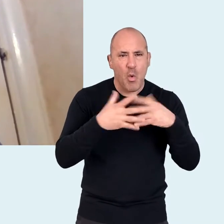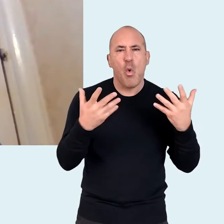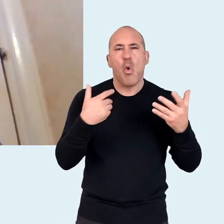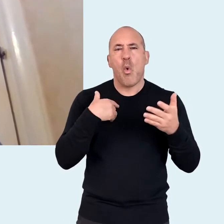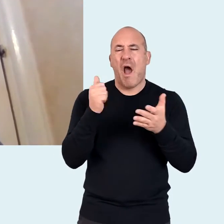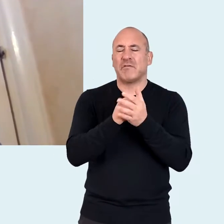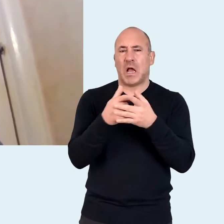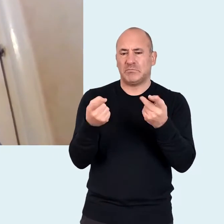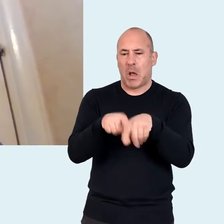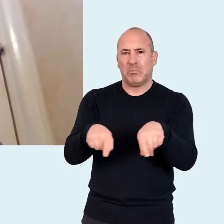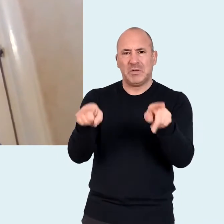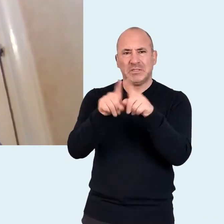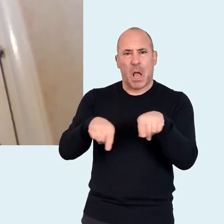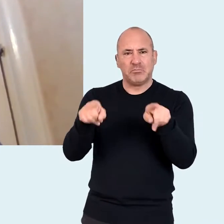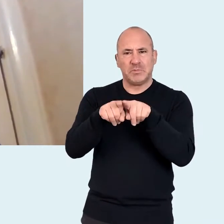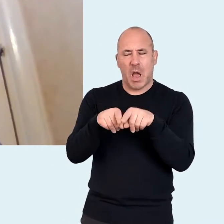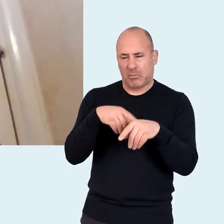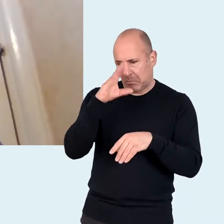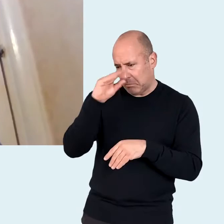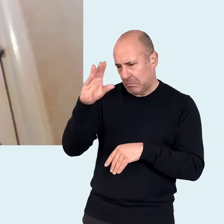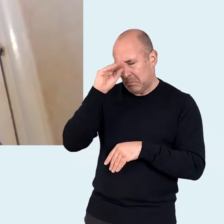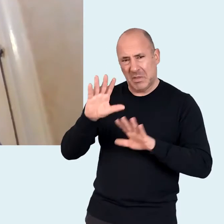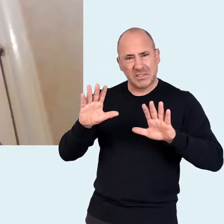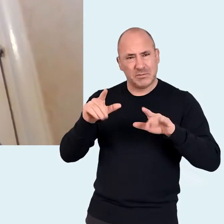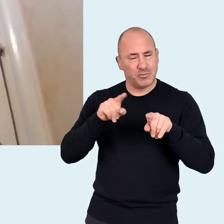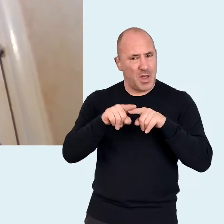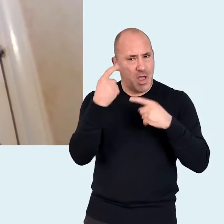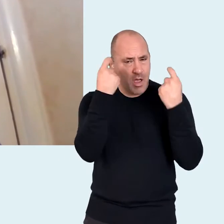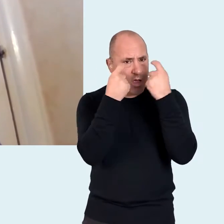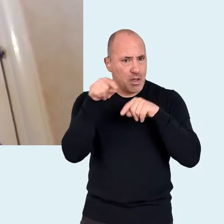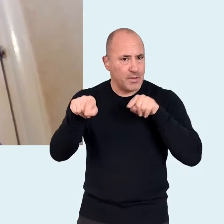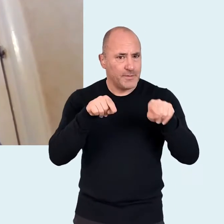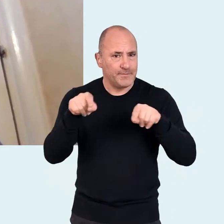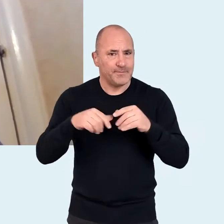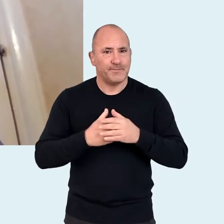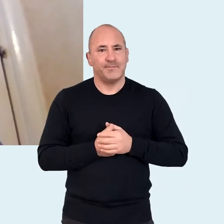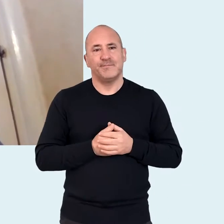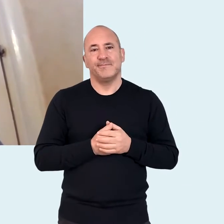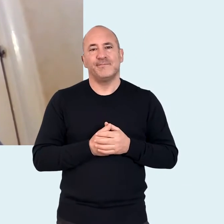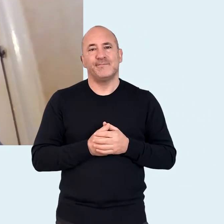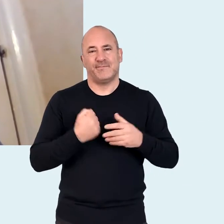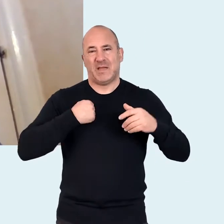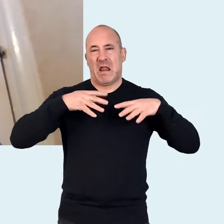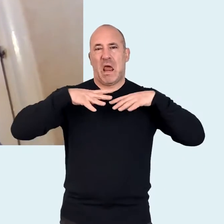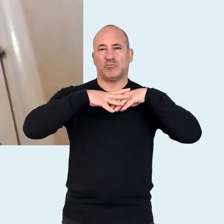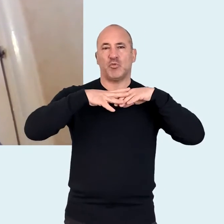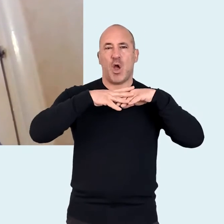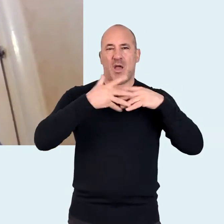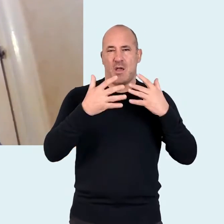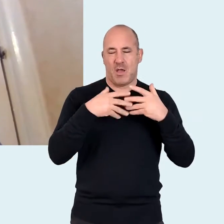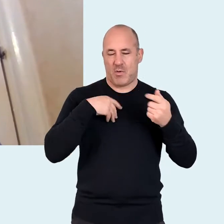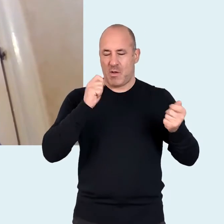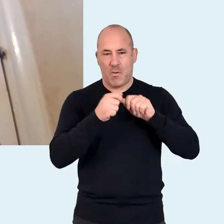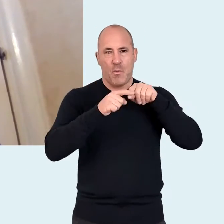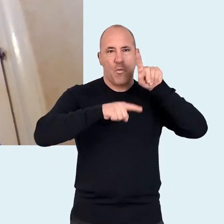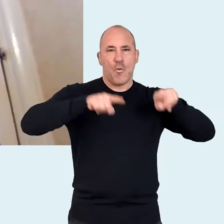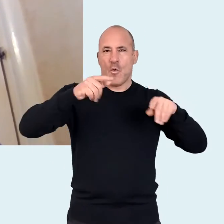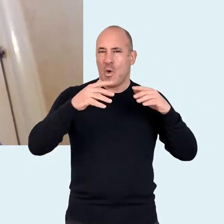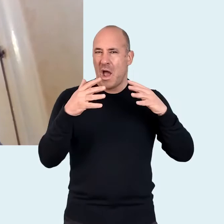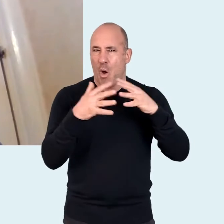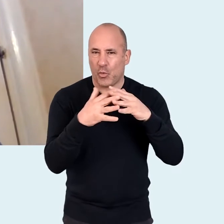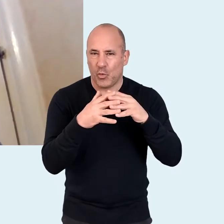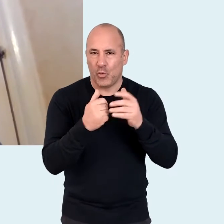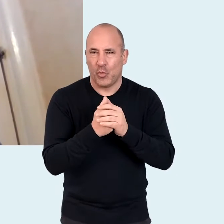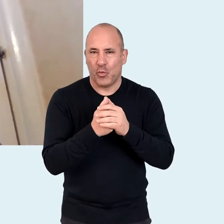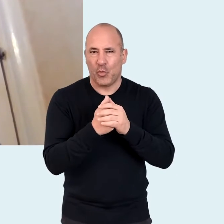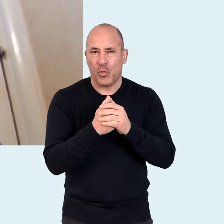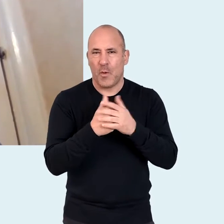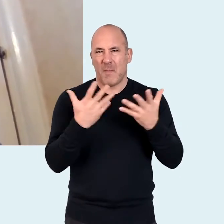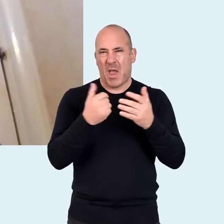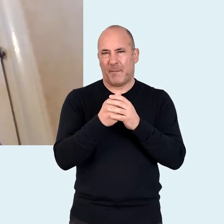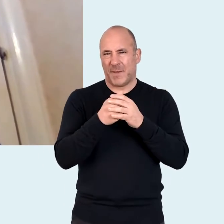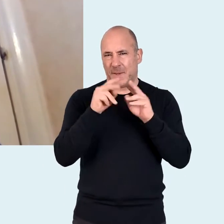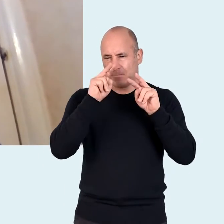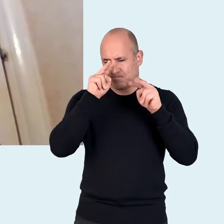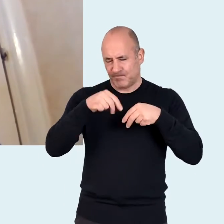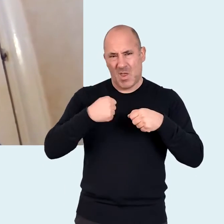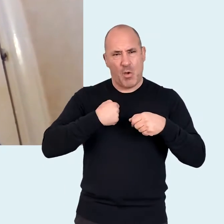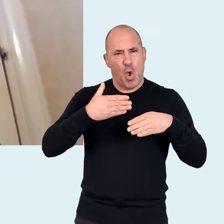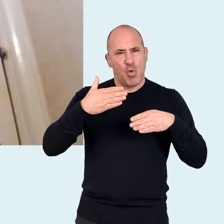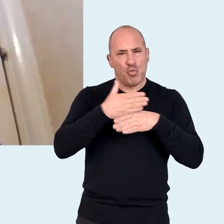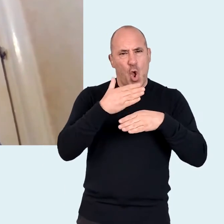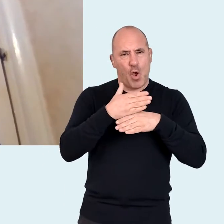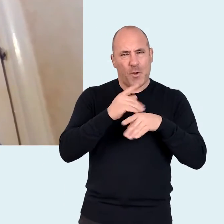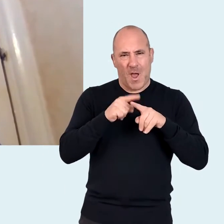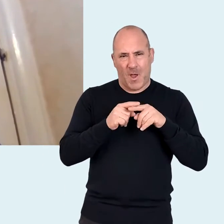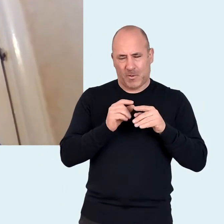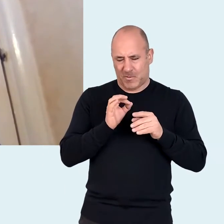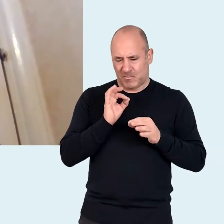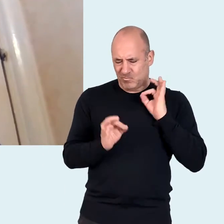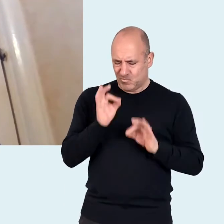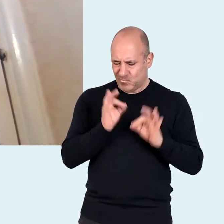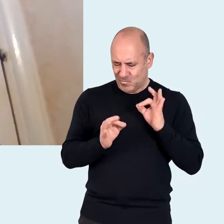range of networks or are we always advertising to the same groups? And how can we diversify